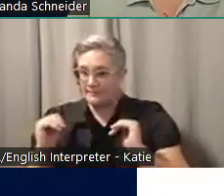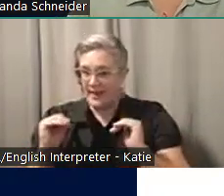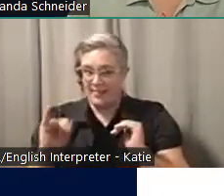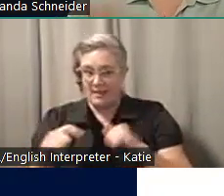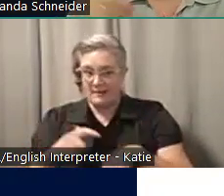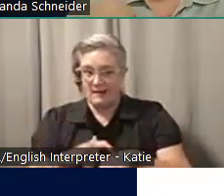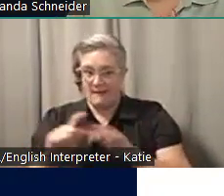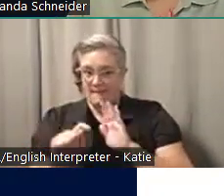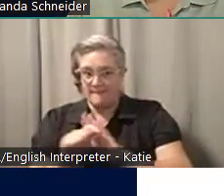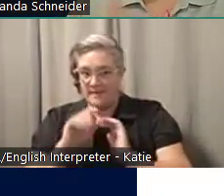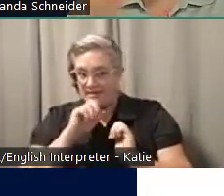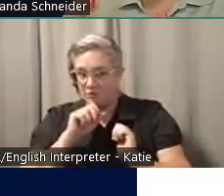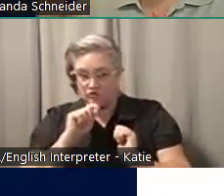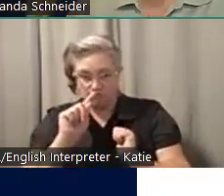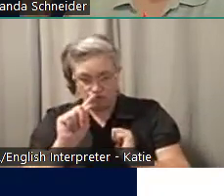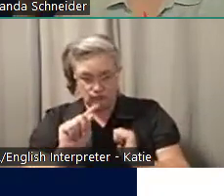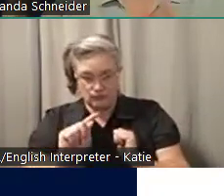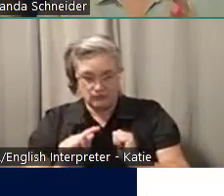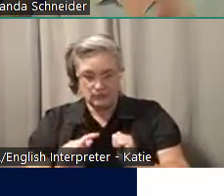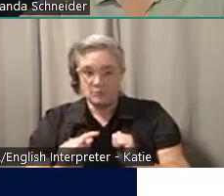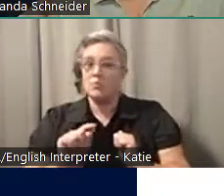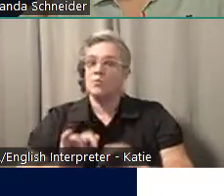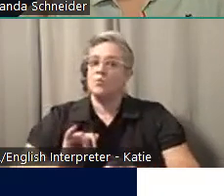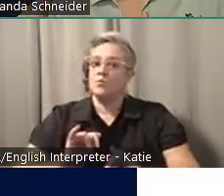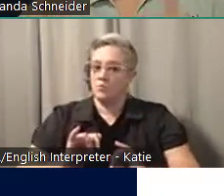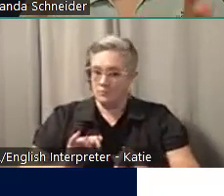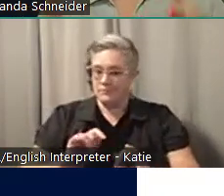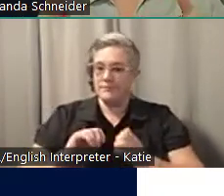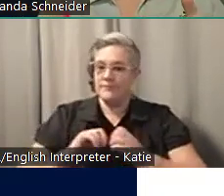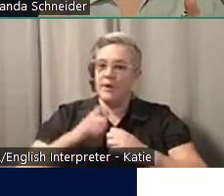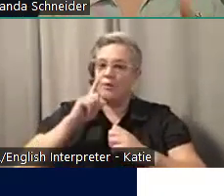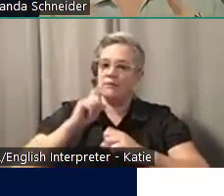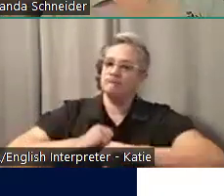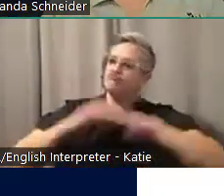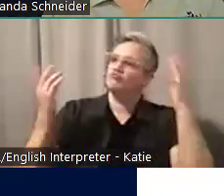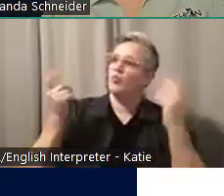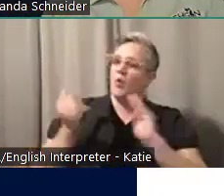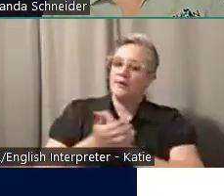Um, so that's just another way that you can kind of see What skills you can work on,